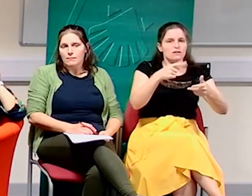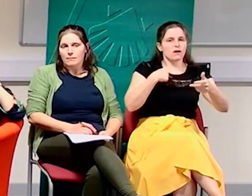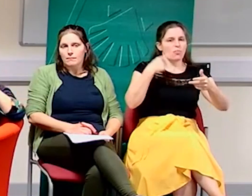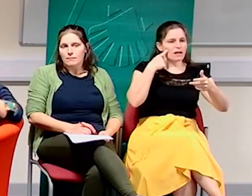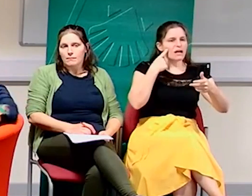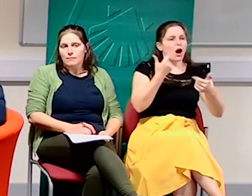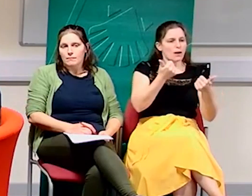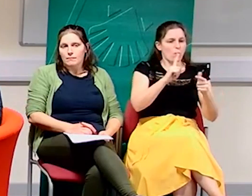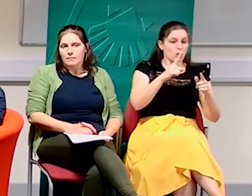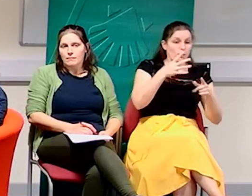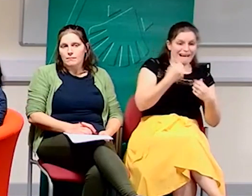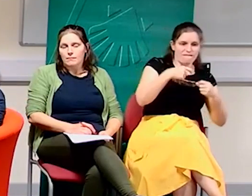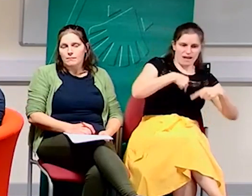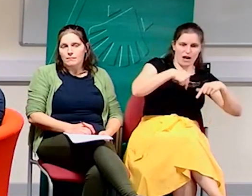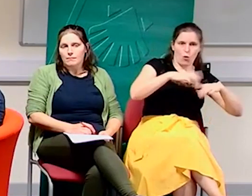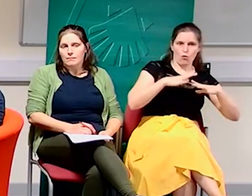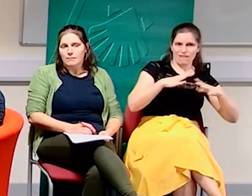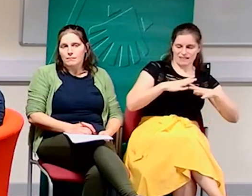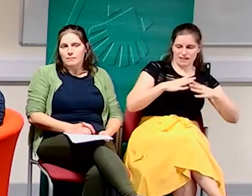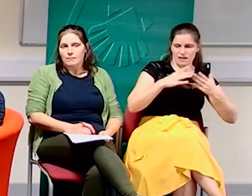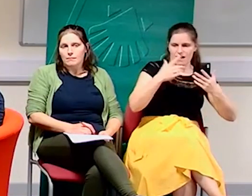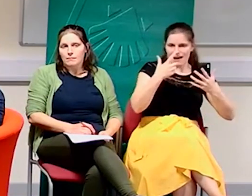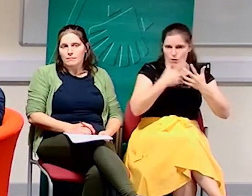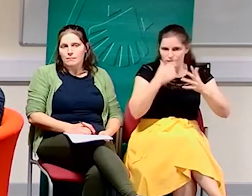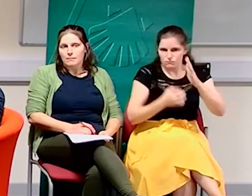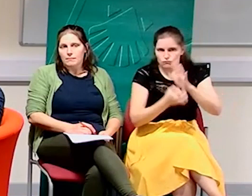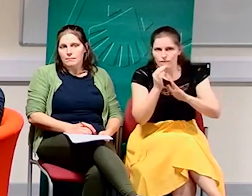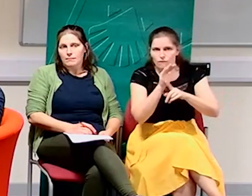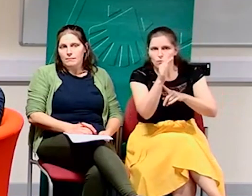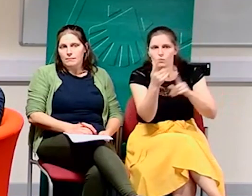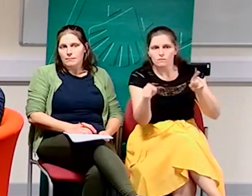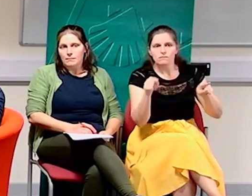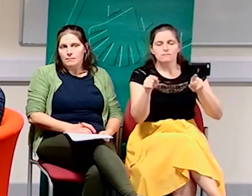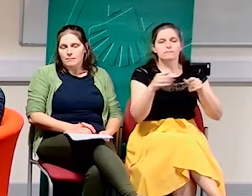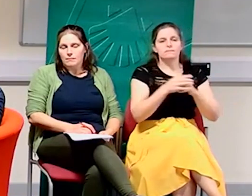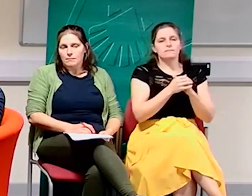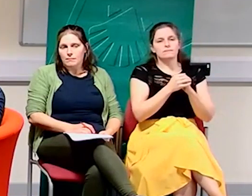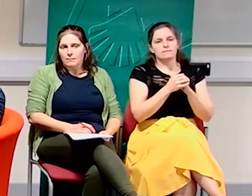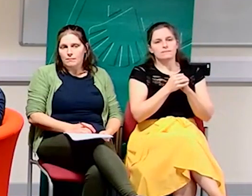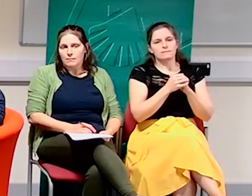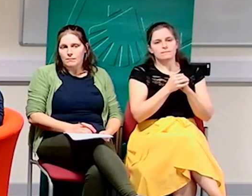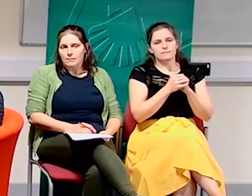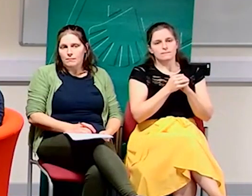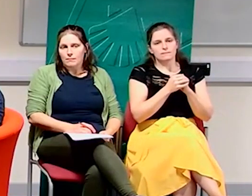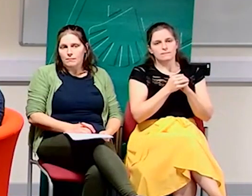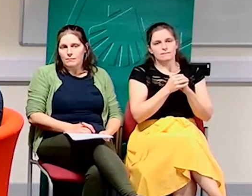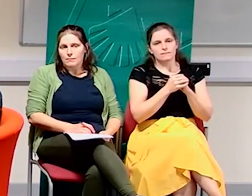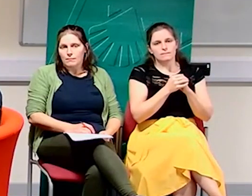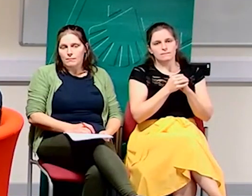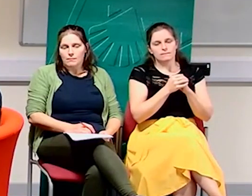terms of disability and in in terms of student the best Solutions are solutions that are put forward